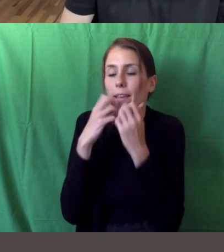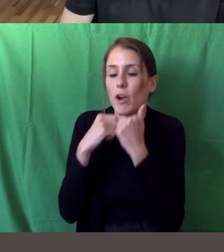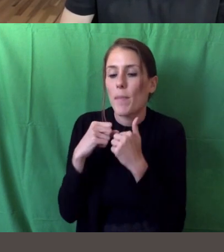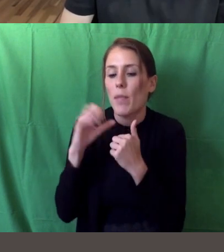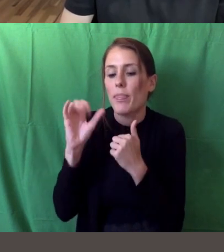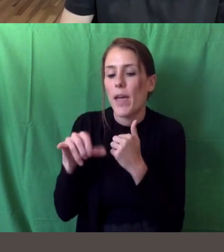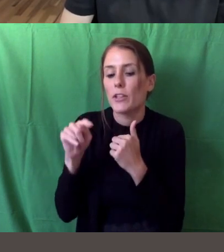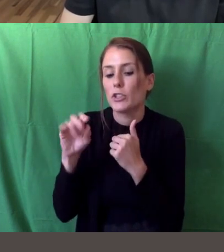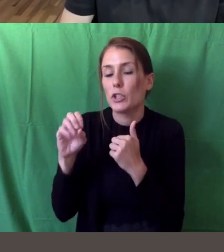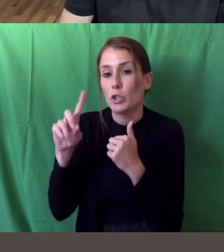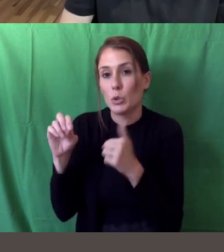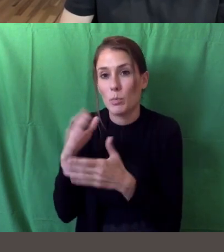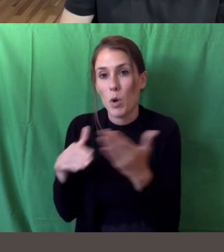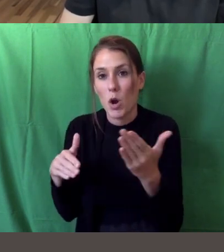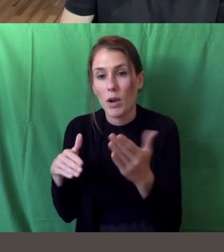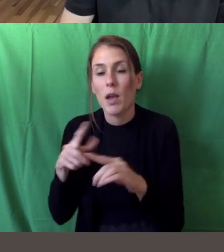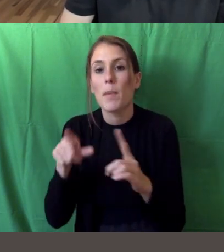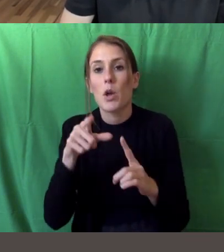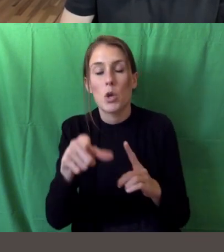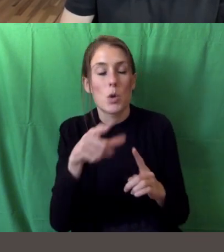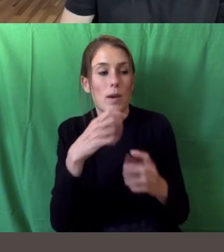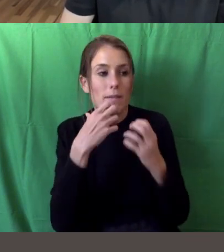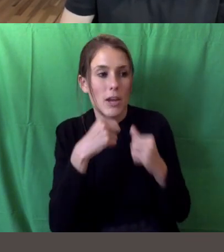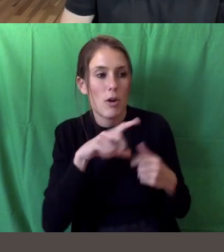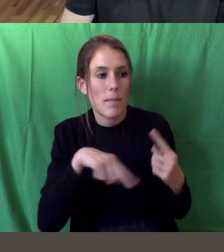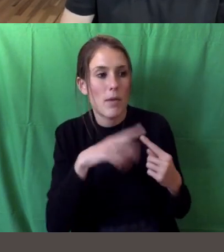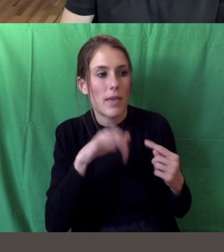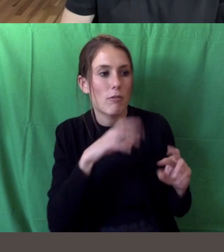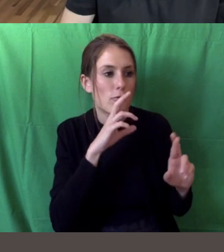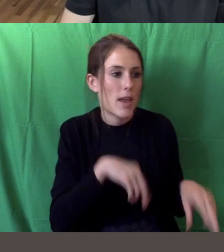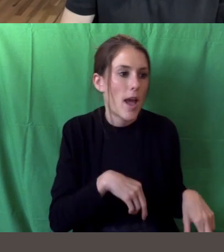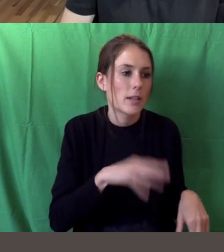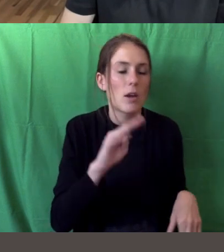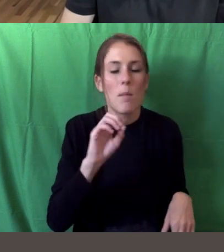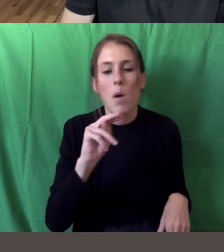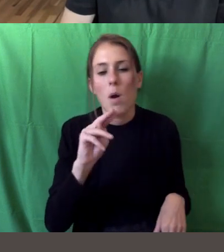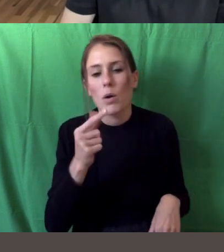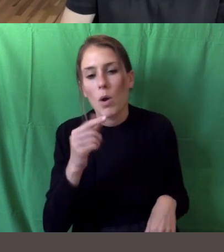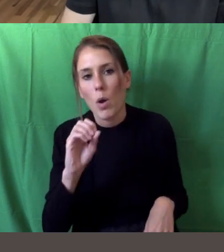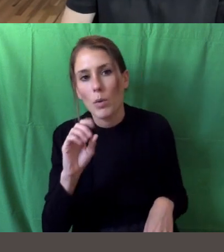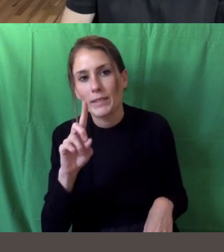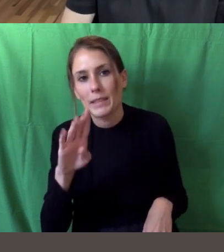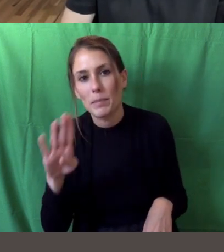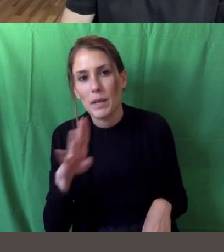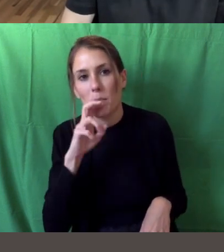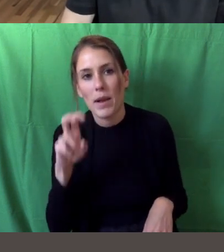You could mainly care about that React, Python, MongoDB combination, rip out that source code,